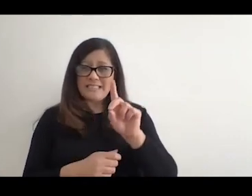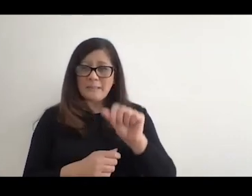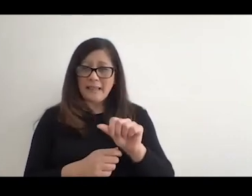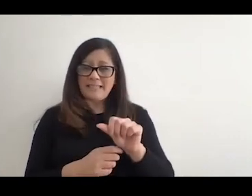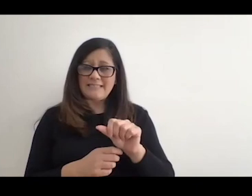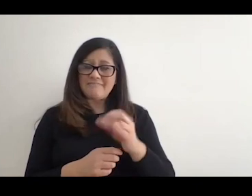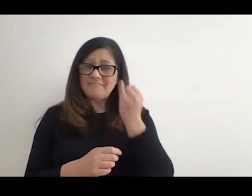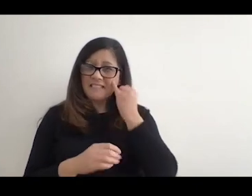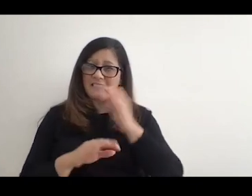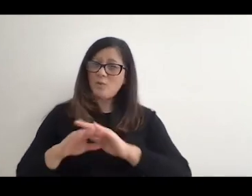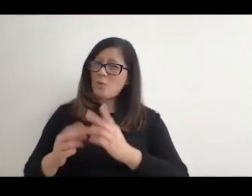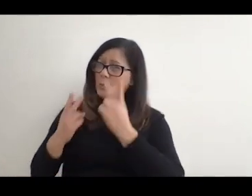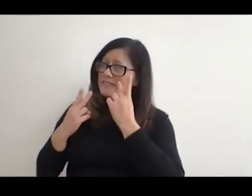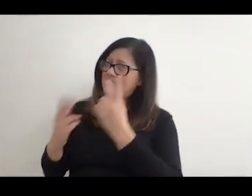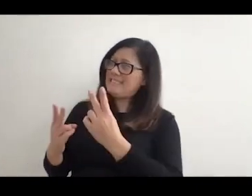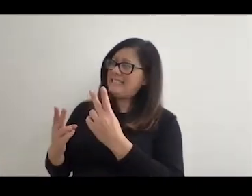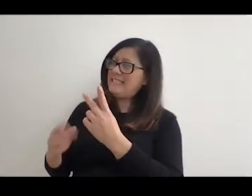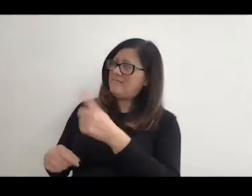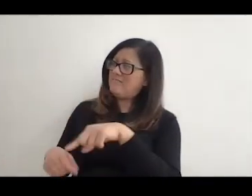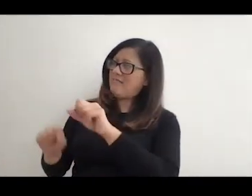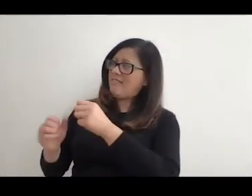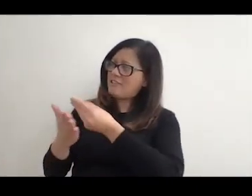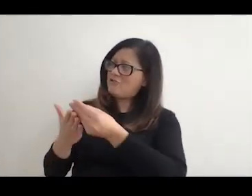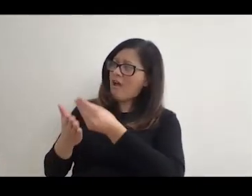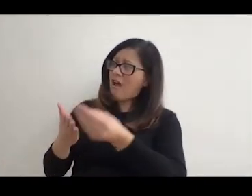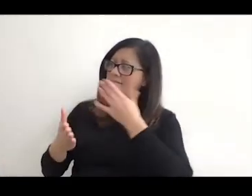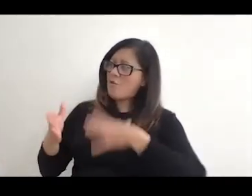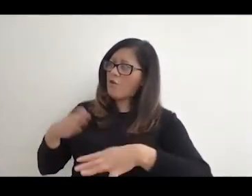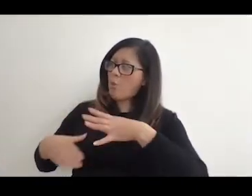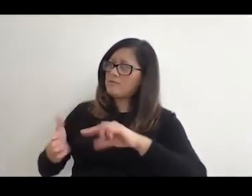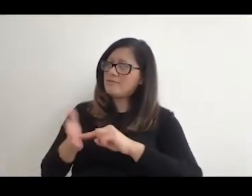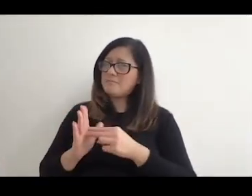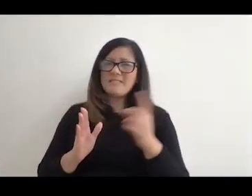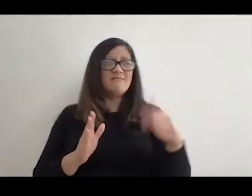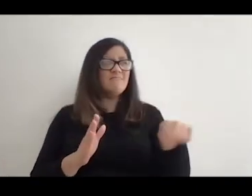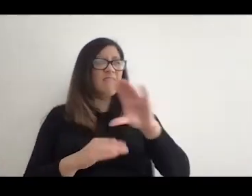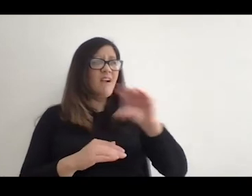disabilities as viable fashion customers. You will not design for